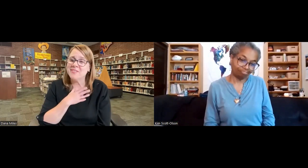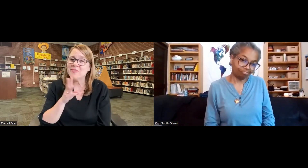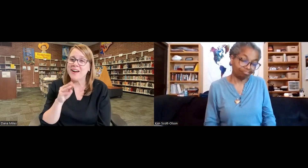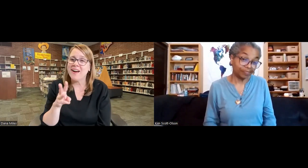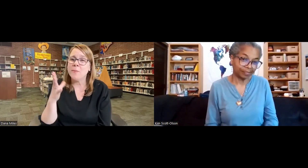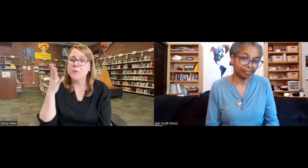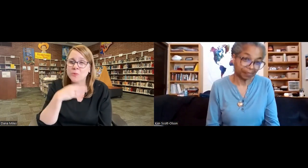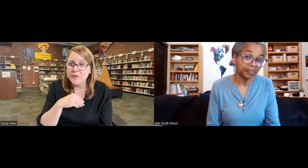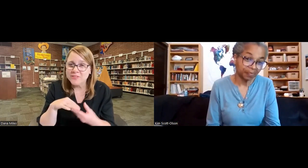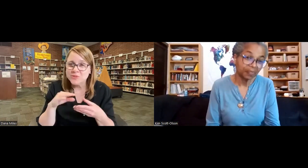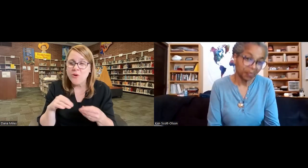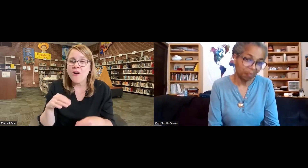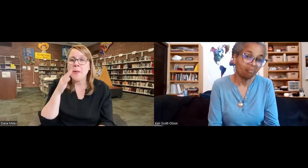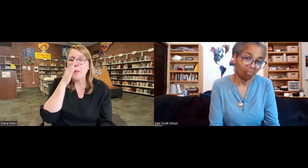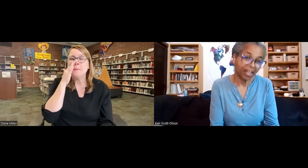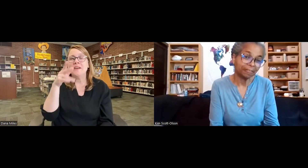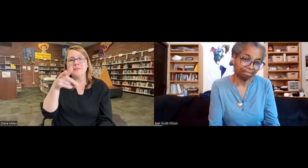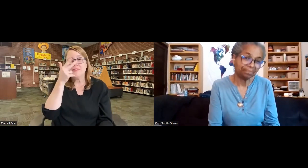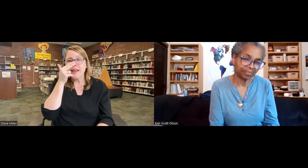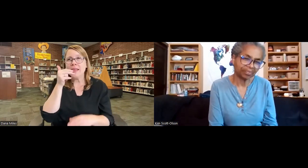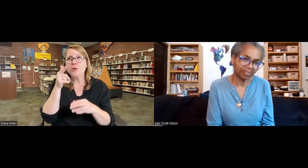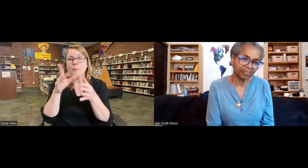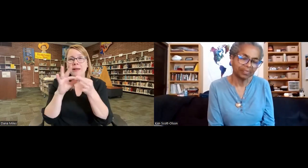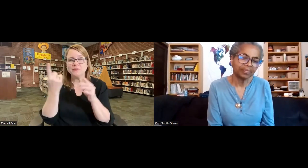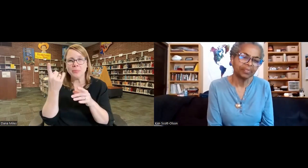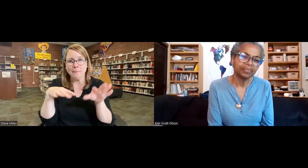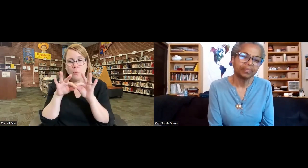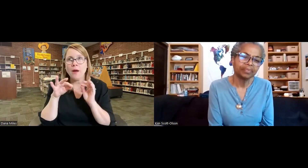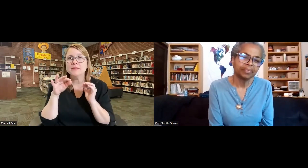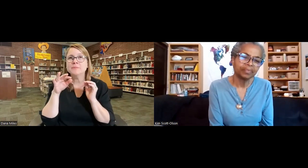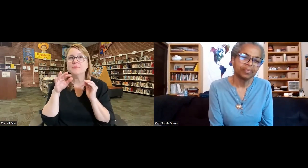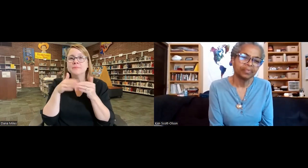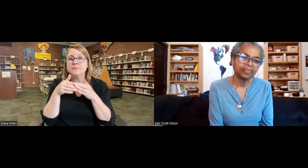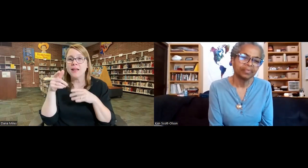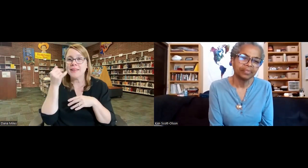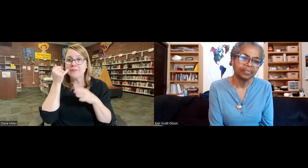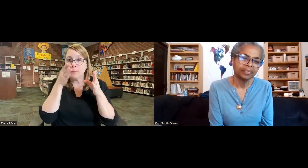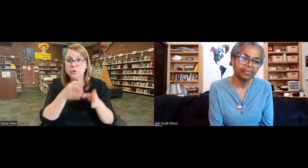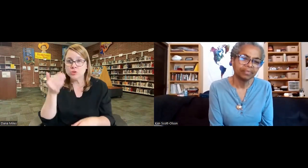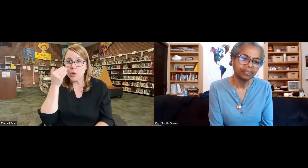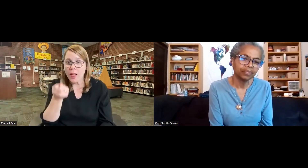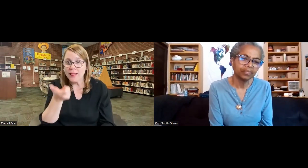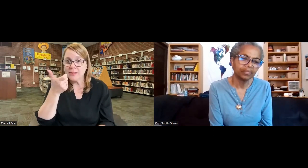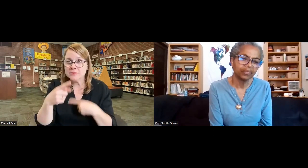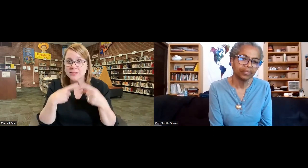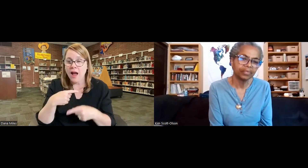Wow, what a beautiful story. Funny enough, you mentioned something important. It doesn’t matter if a person only knows a little ASL,